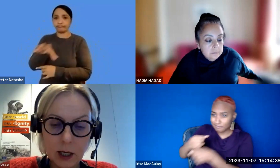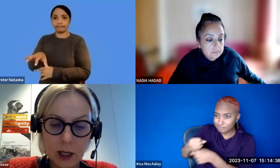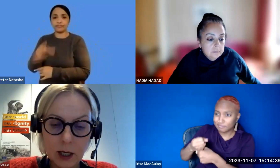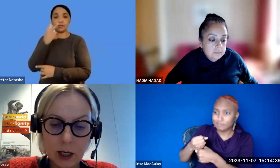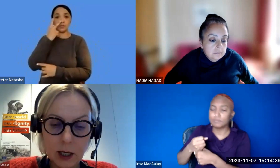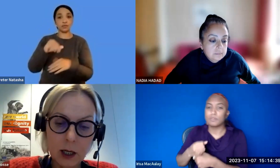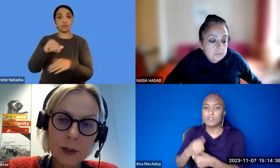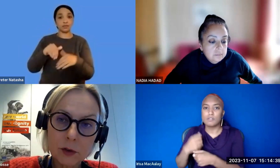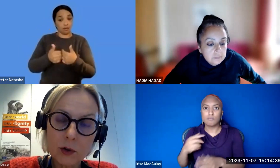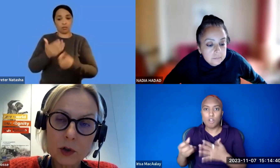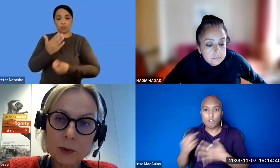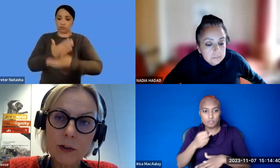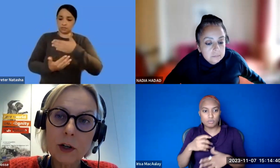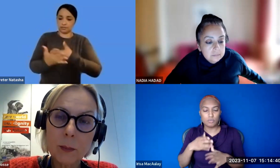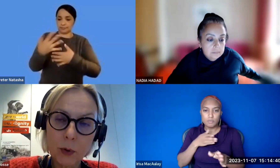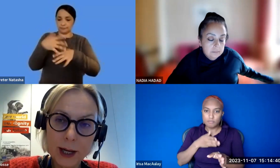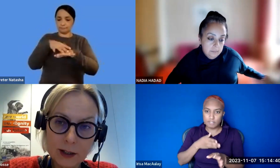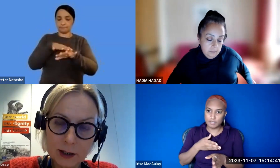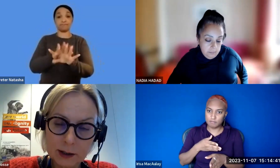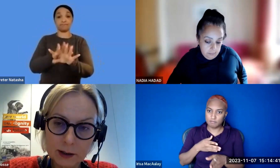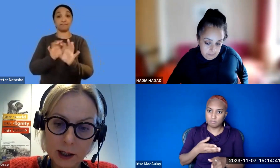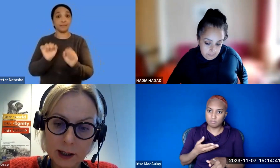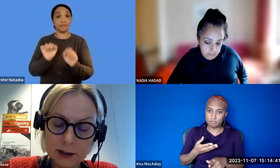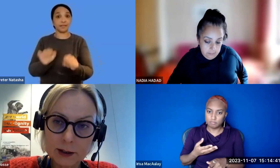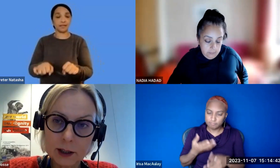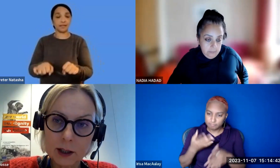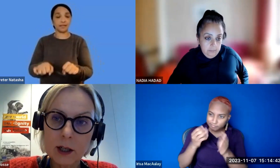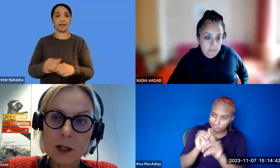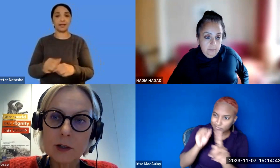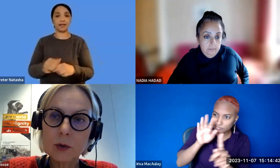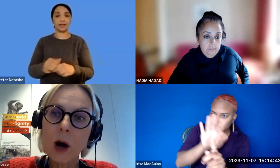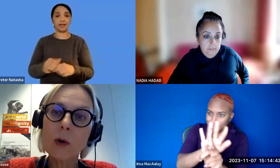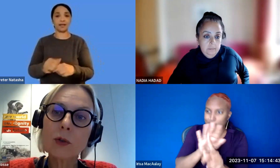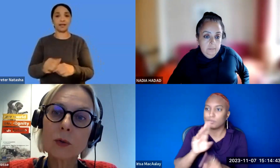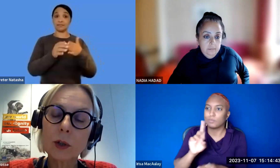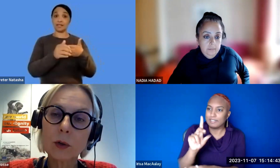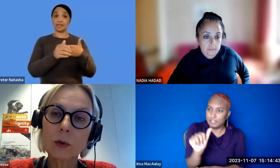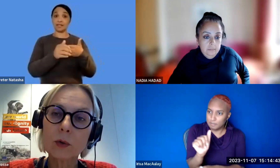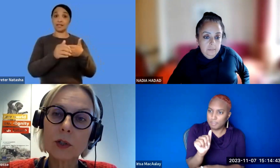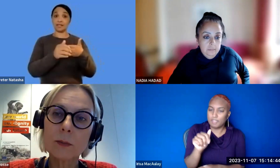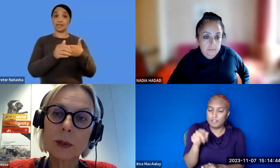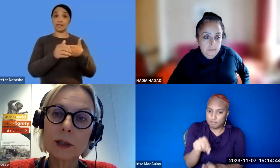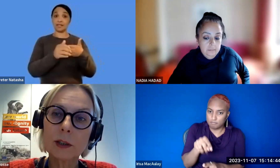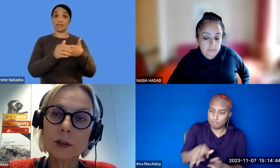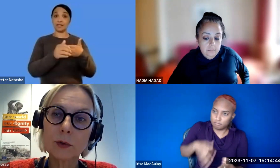It's thought to be a practical guide. How to include disabilities